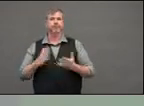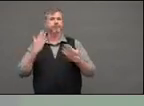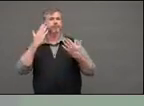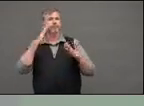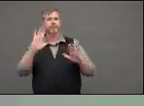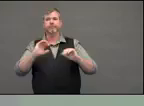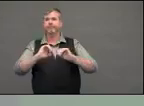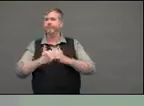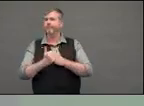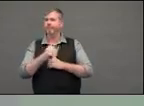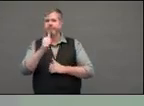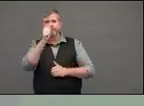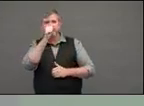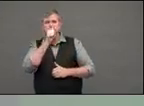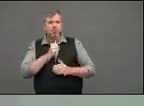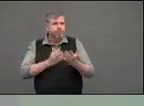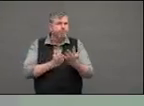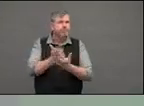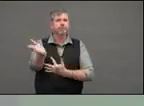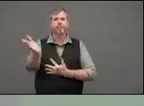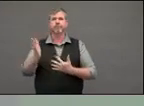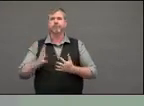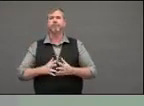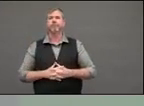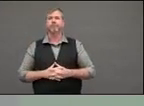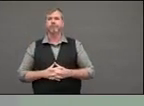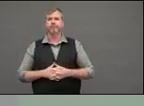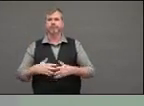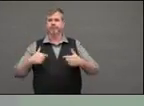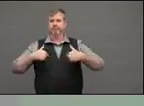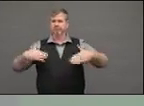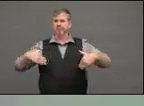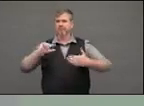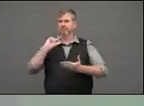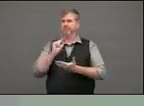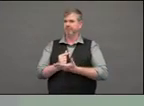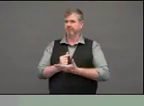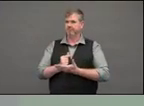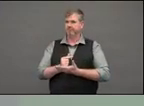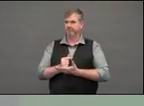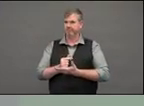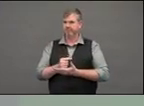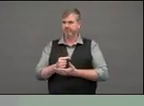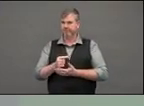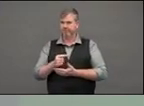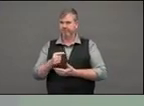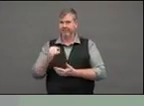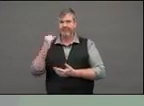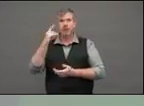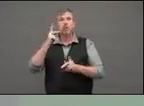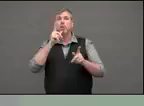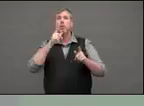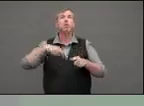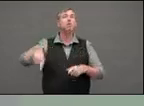and i'm glad that you said that you know you're competing and that's good to know because i know a lot of the youth who are watching they're like